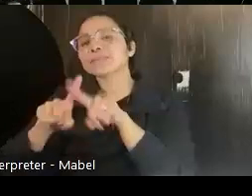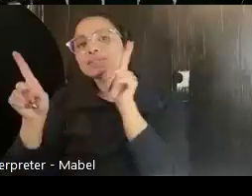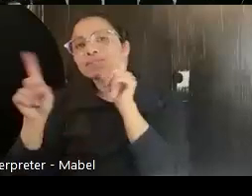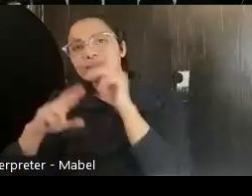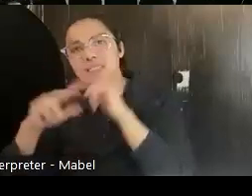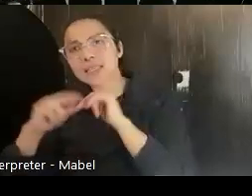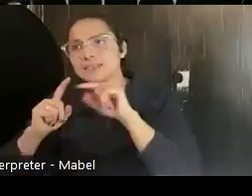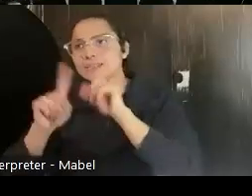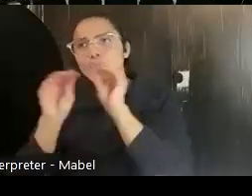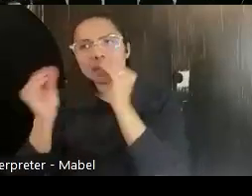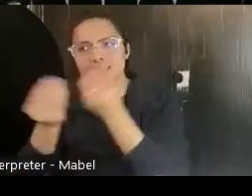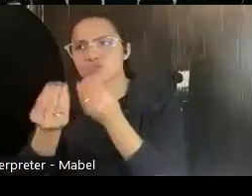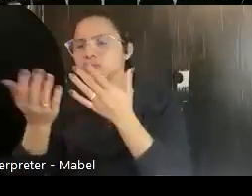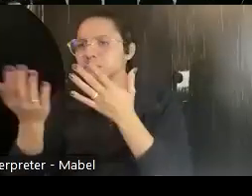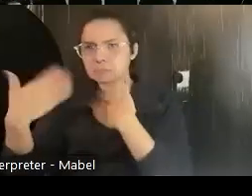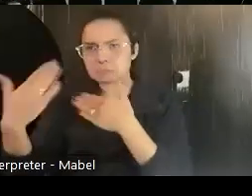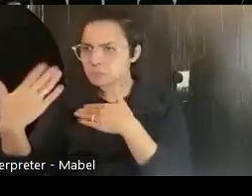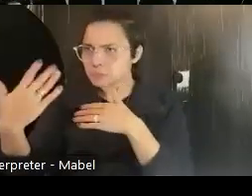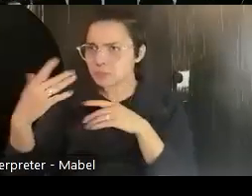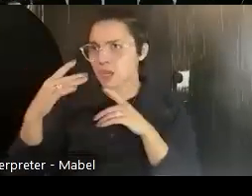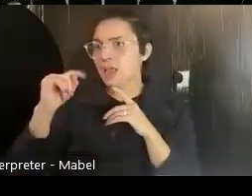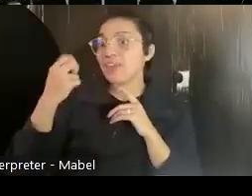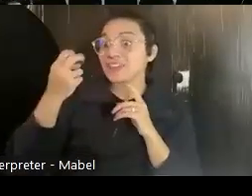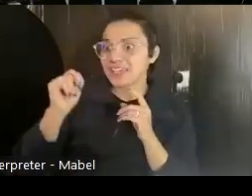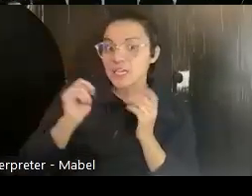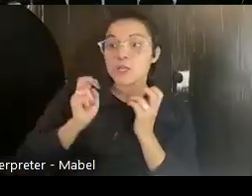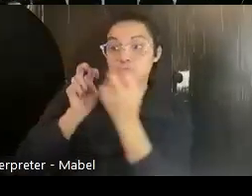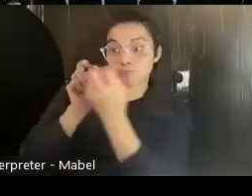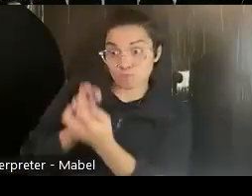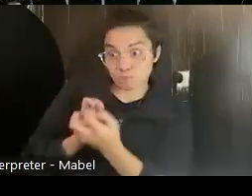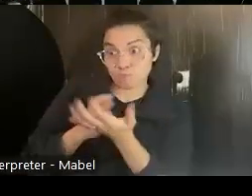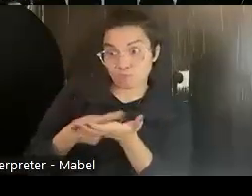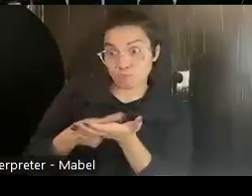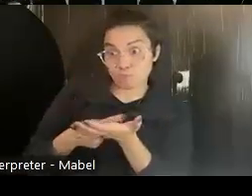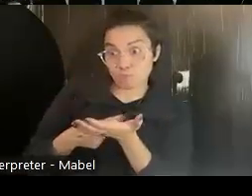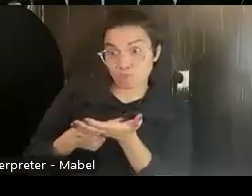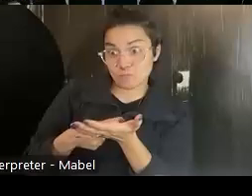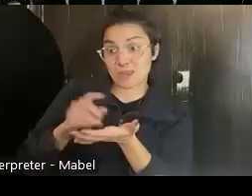back to that provider and give them information that we have shared with the family so we have